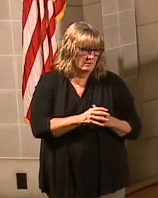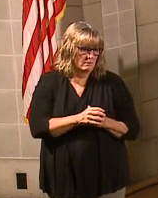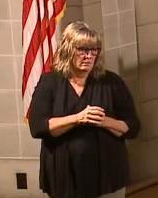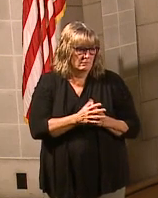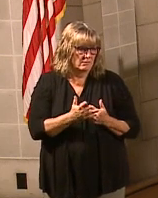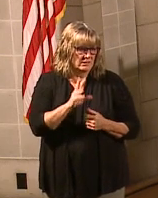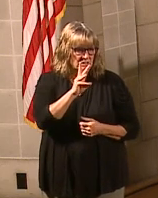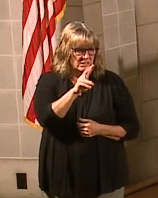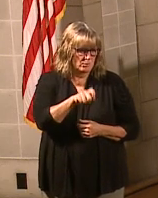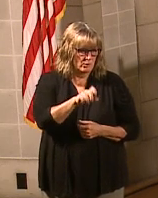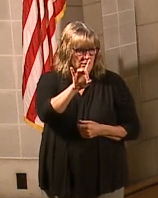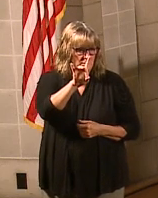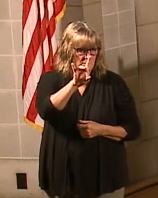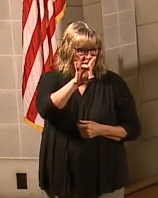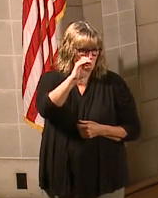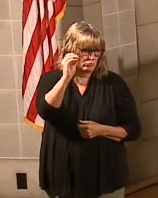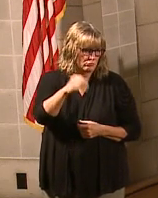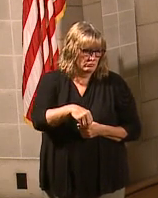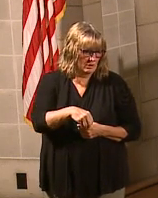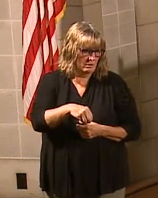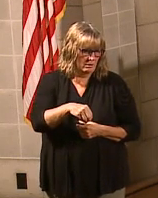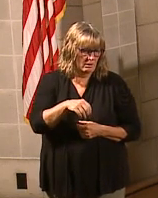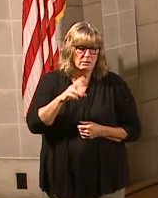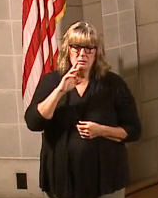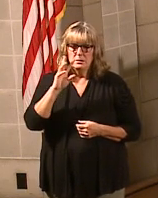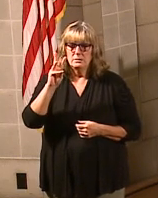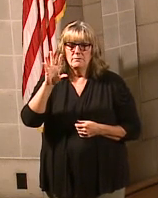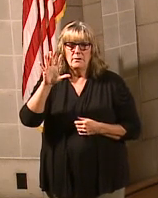TOO.